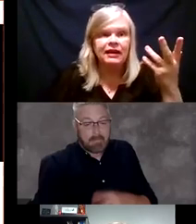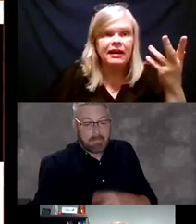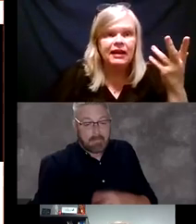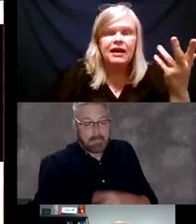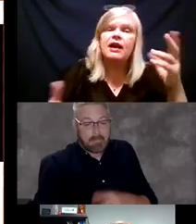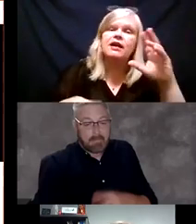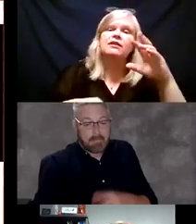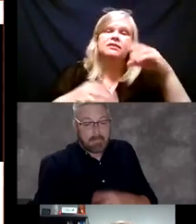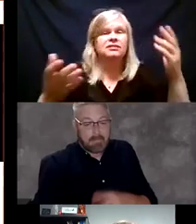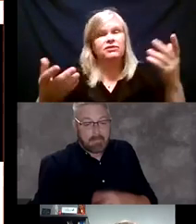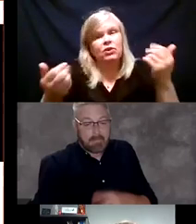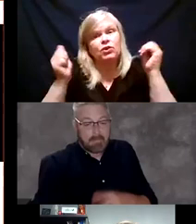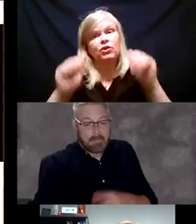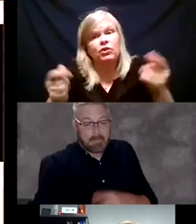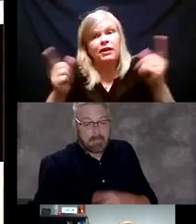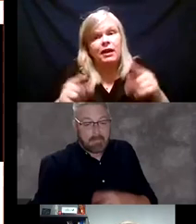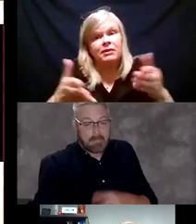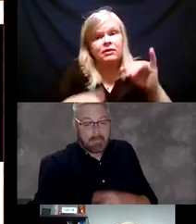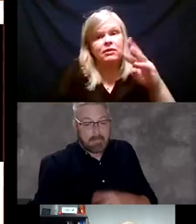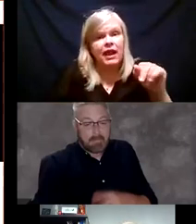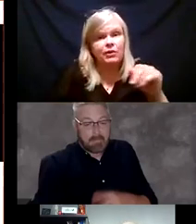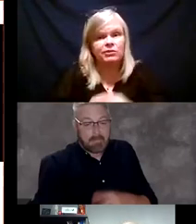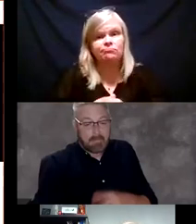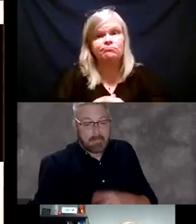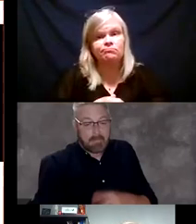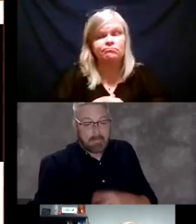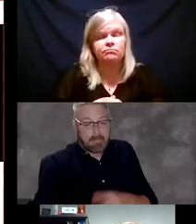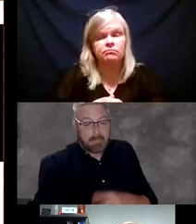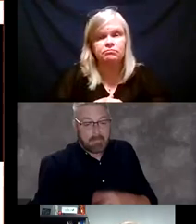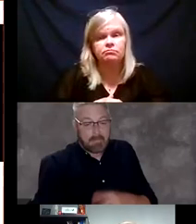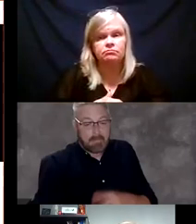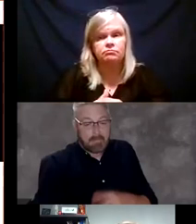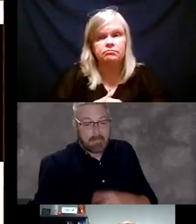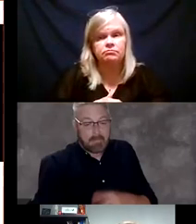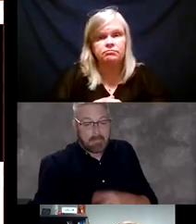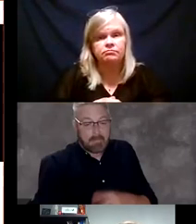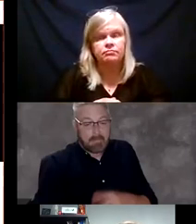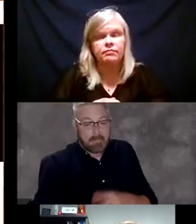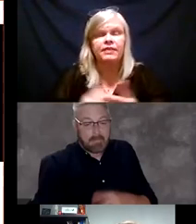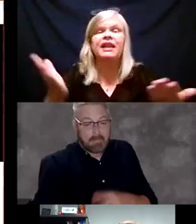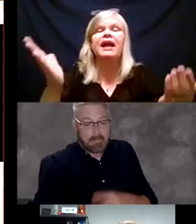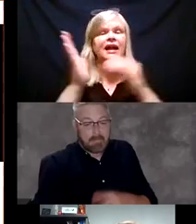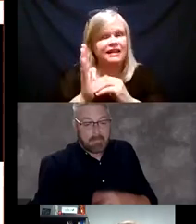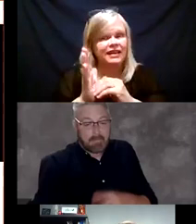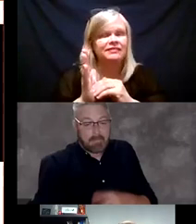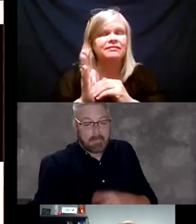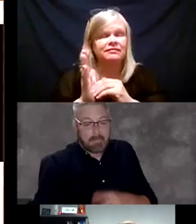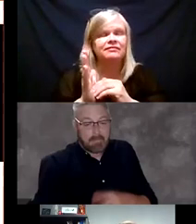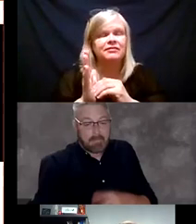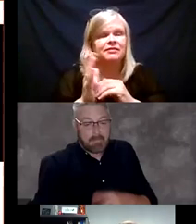MISDEMEANOR IN IOWA. AGAIN, THIS CODE SECTION APPLIES